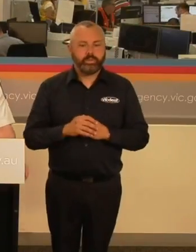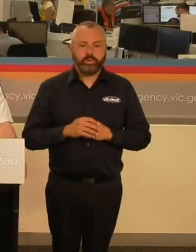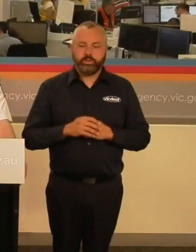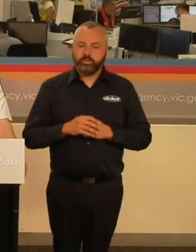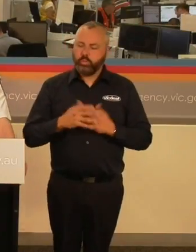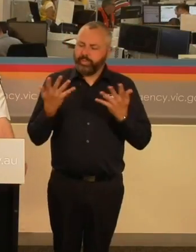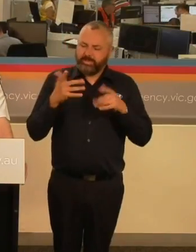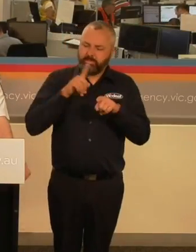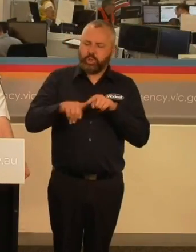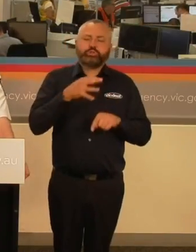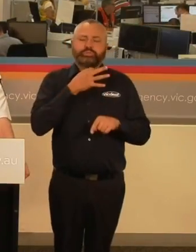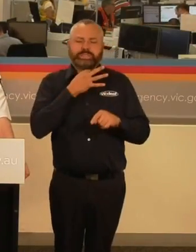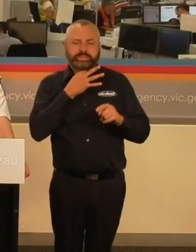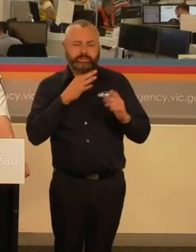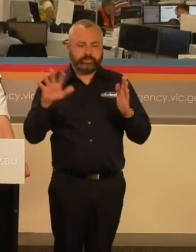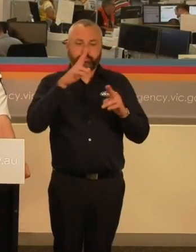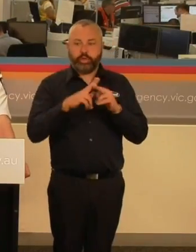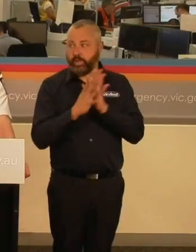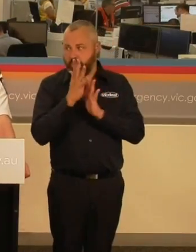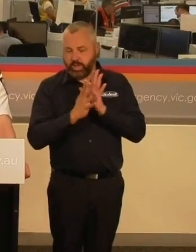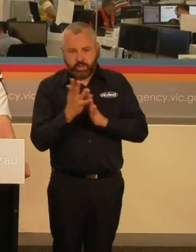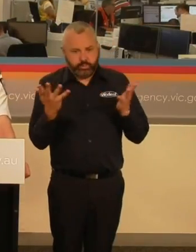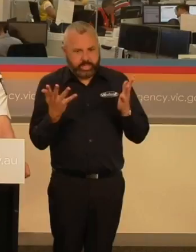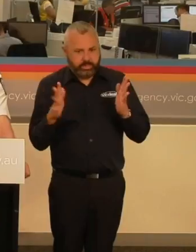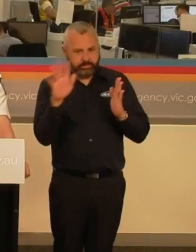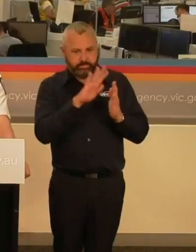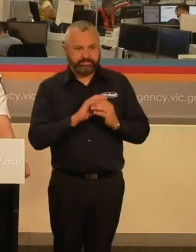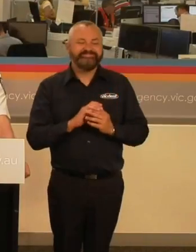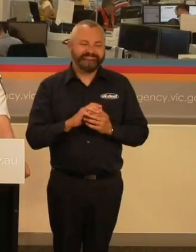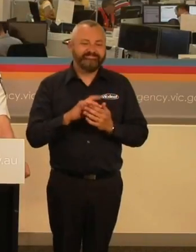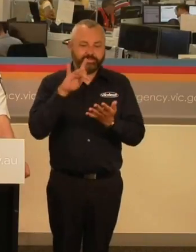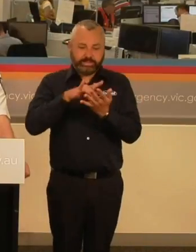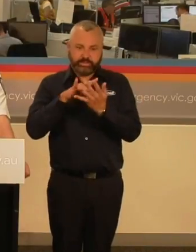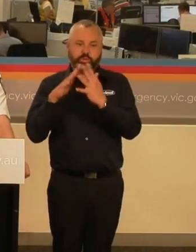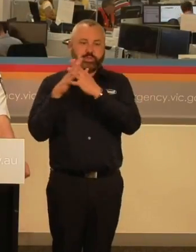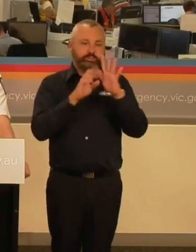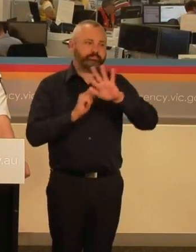Well the highest-risk is central and western Victoria but tomorrow afternoon